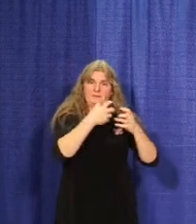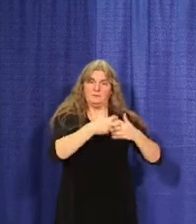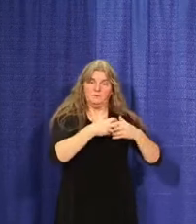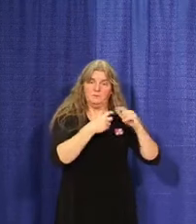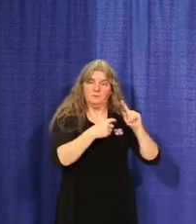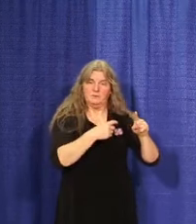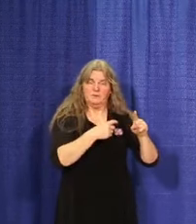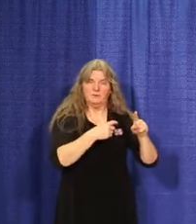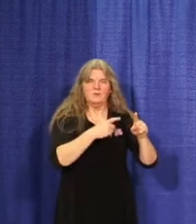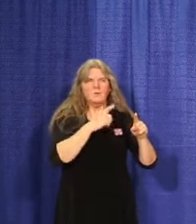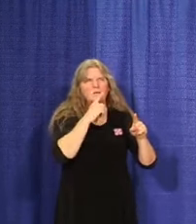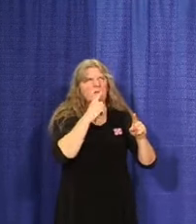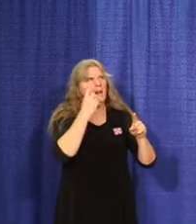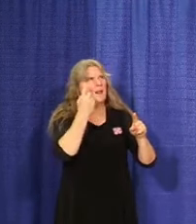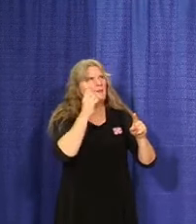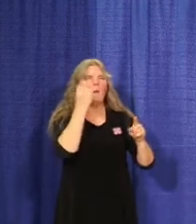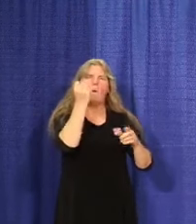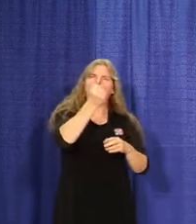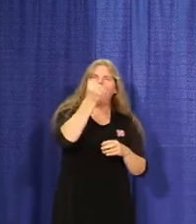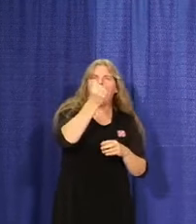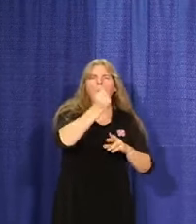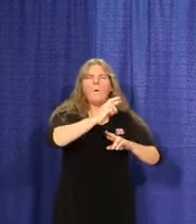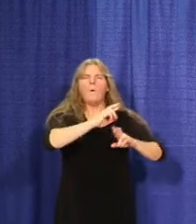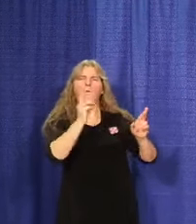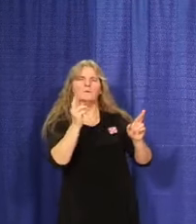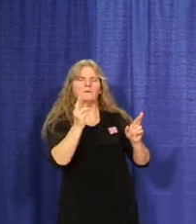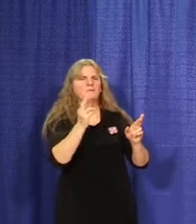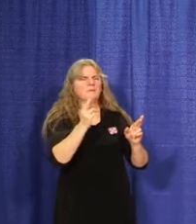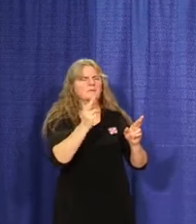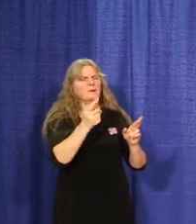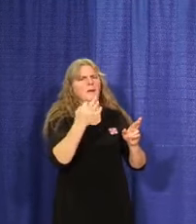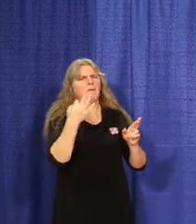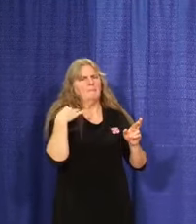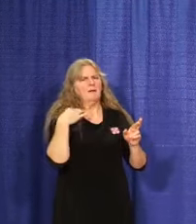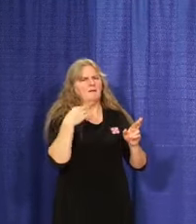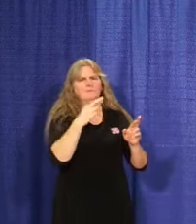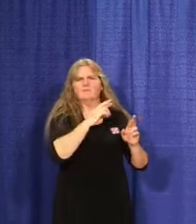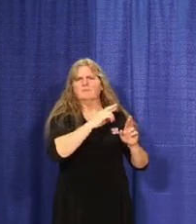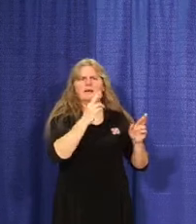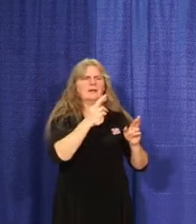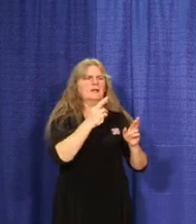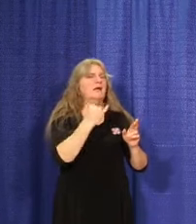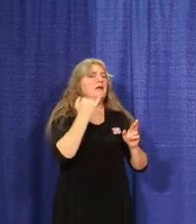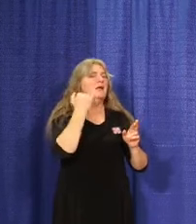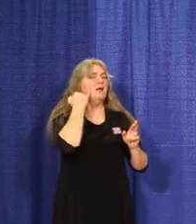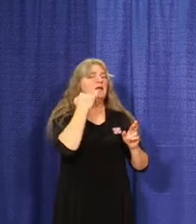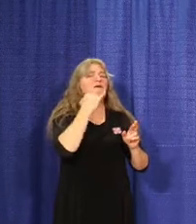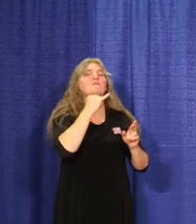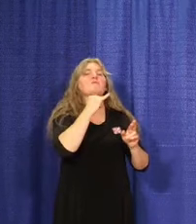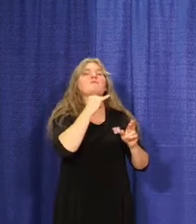capacity, so it is an extremely useful tool to have if we were to have an outbreak.